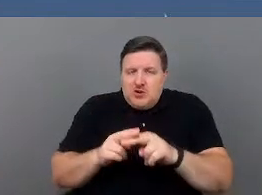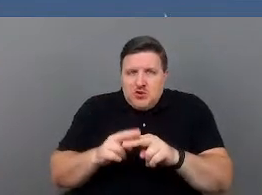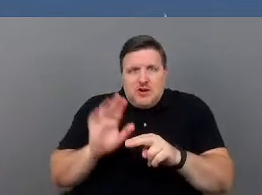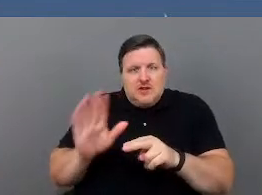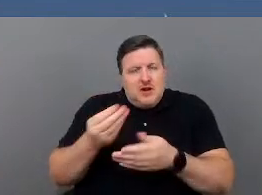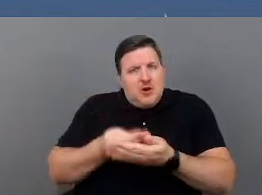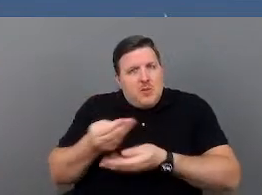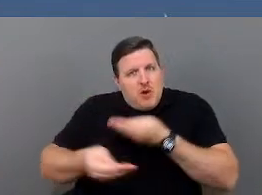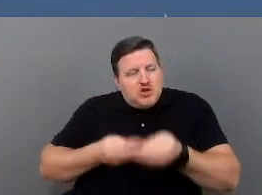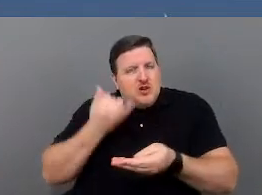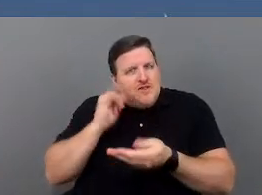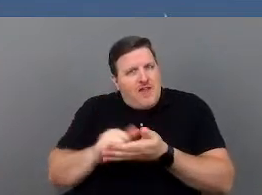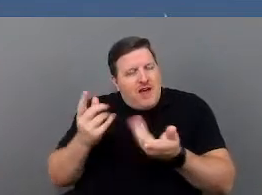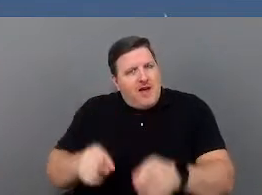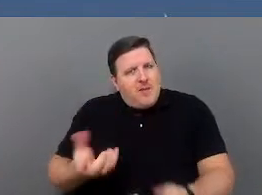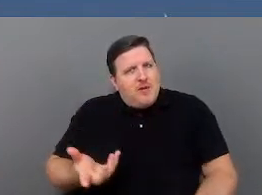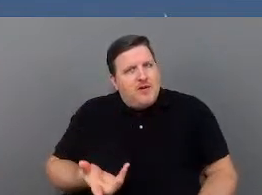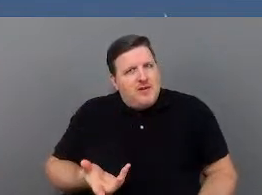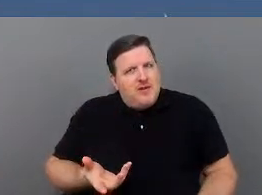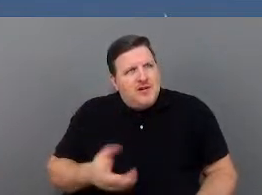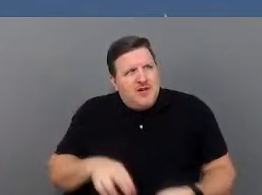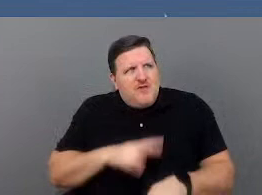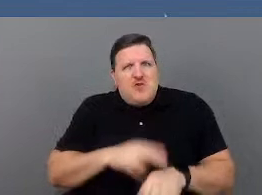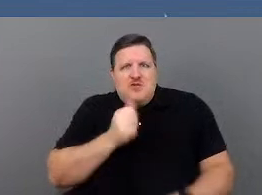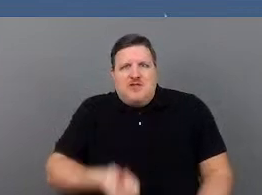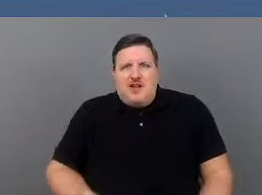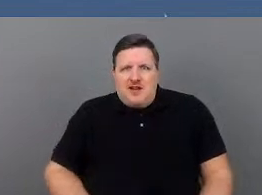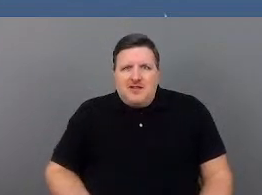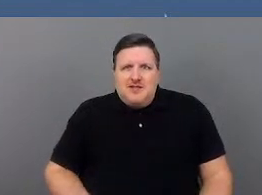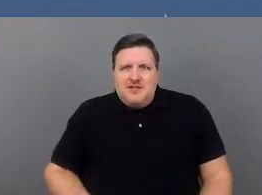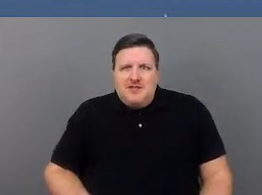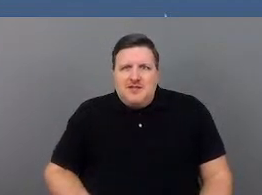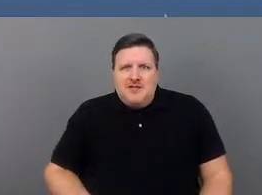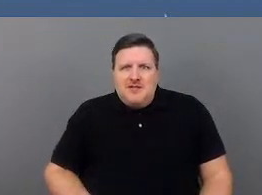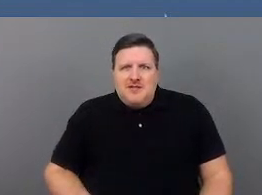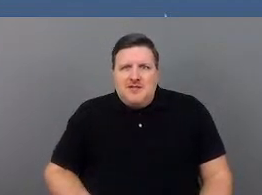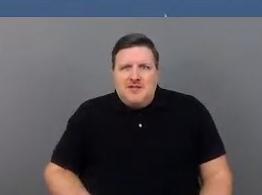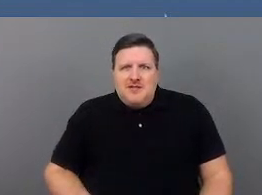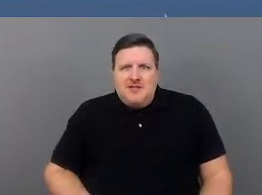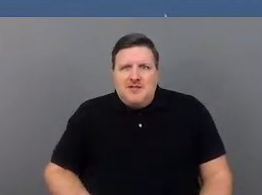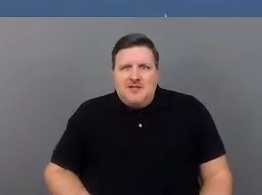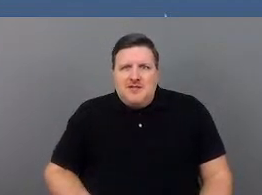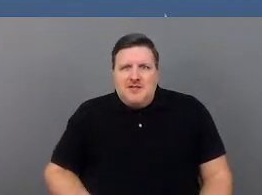ADULT IN THE ROOM OR THE ONLY FISCALLY RESPONSIBLE PERSON. YOU SHOULD BE THE FIRST PERSON CALLING FOR THE RETIRING